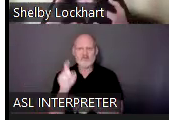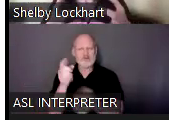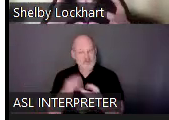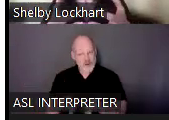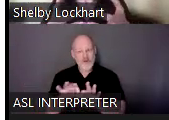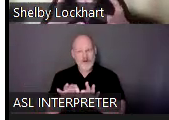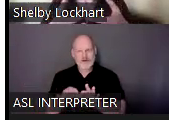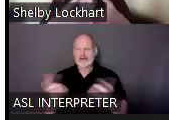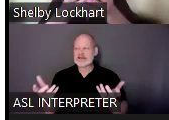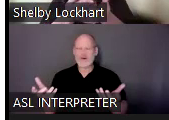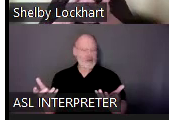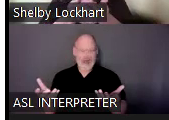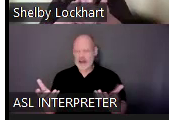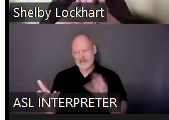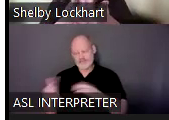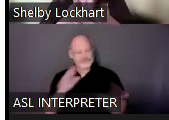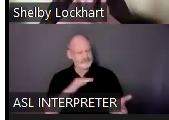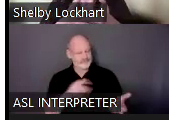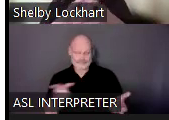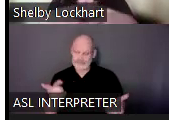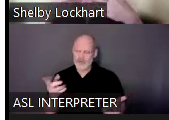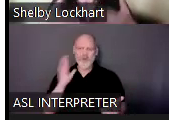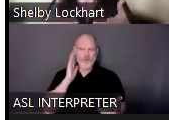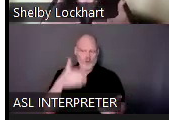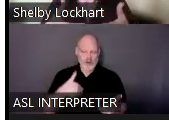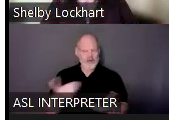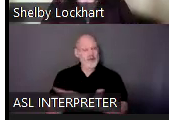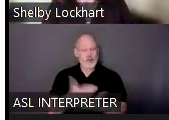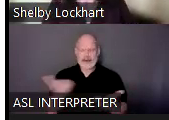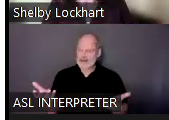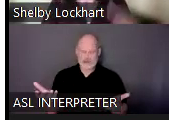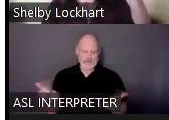thing together, this is our new thing and it's our culture; let's do it together. Not